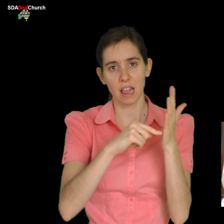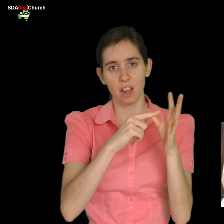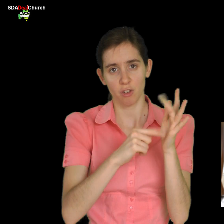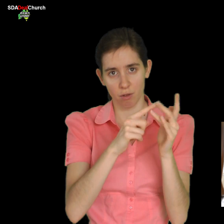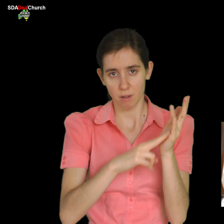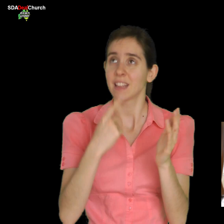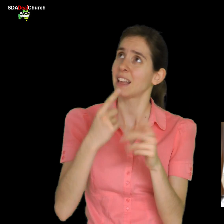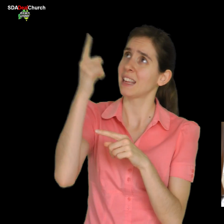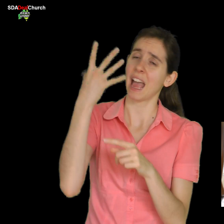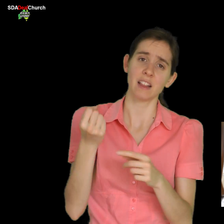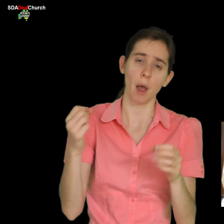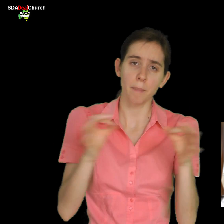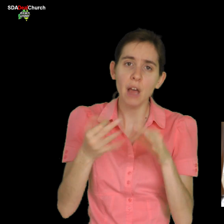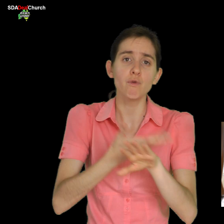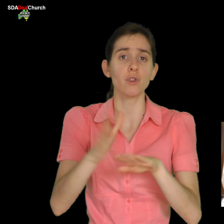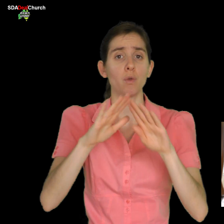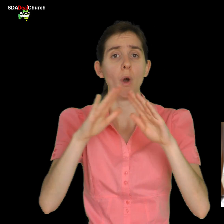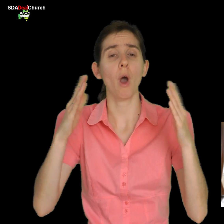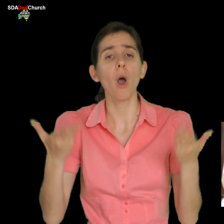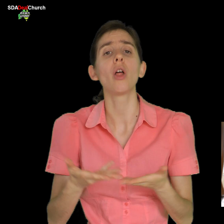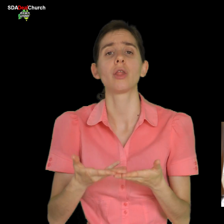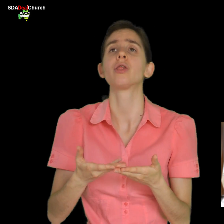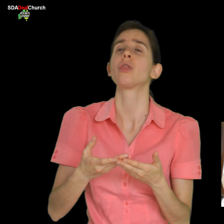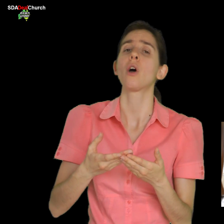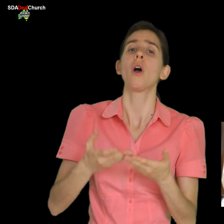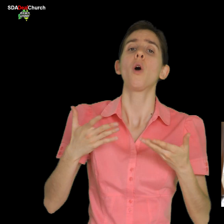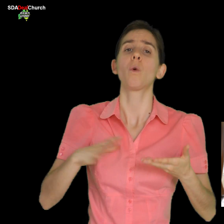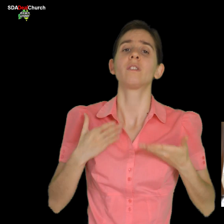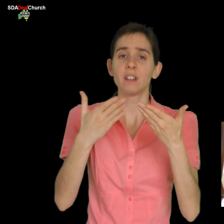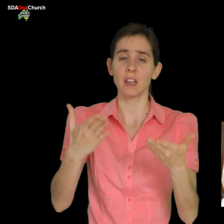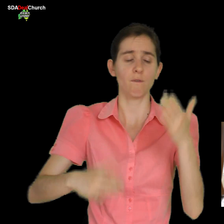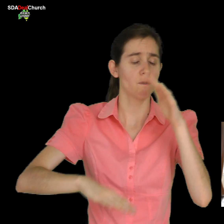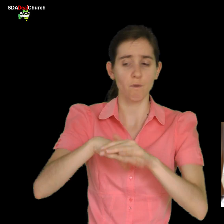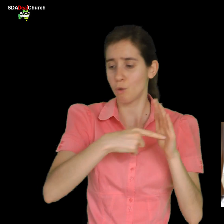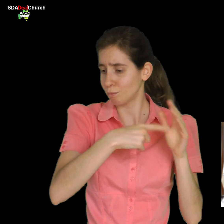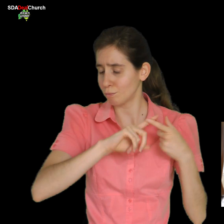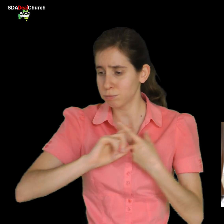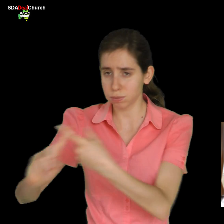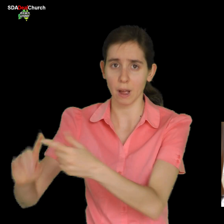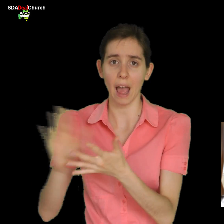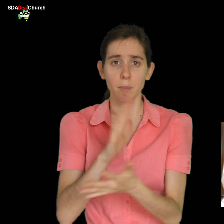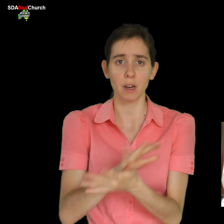with everlasting happiness for you. If you would like more information about